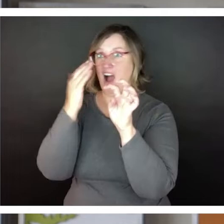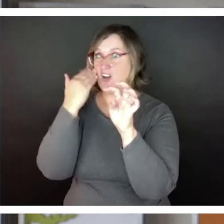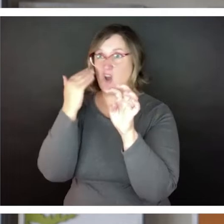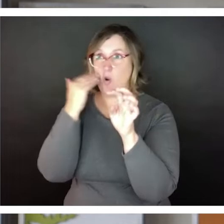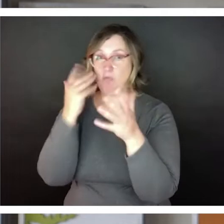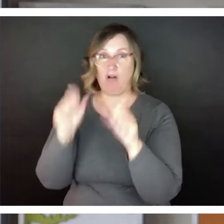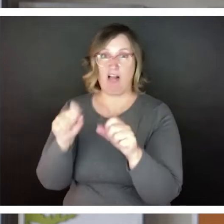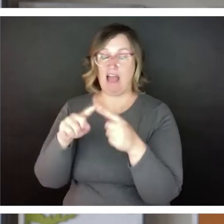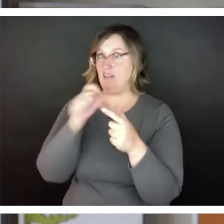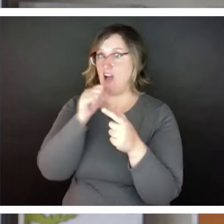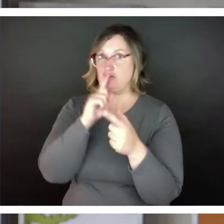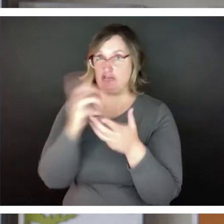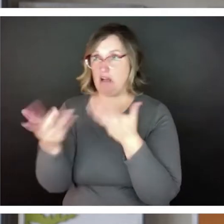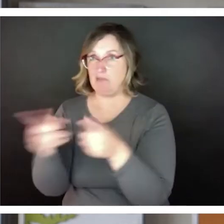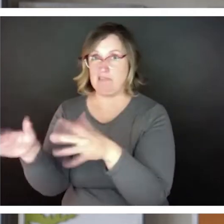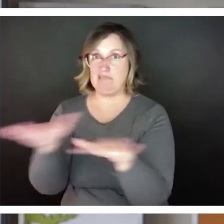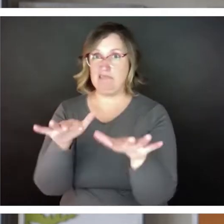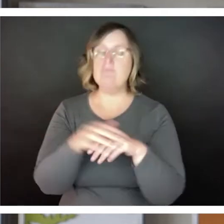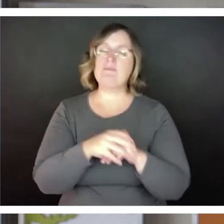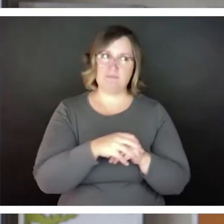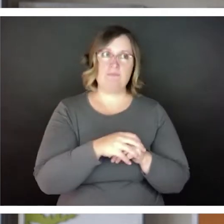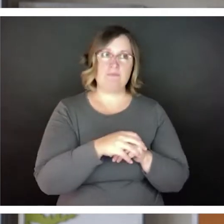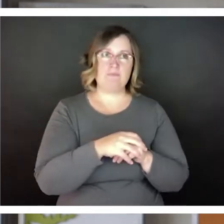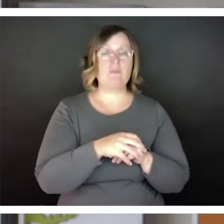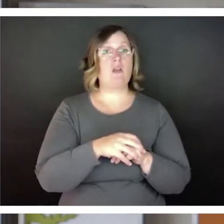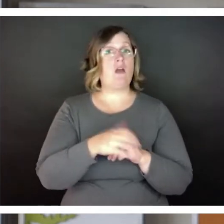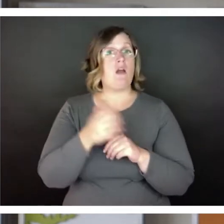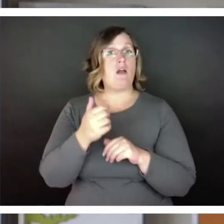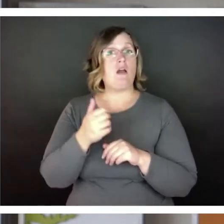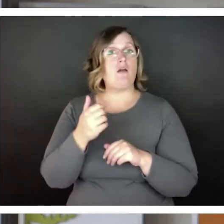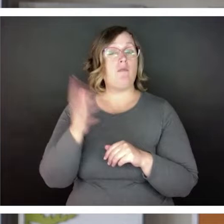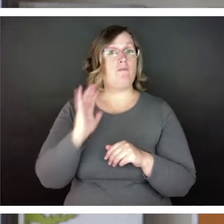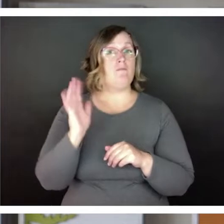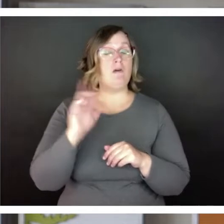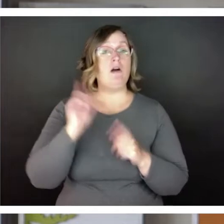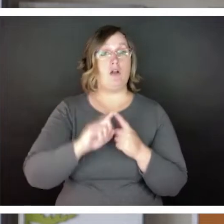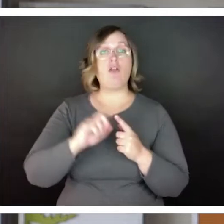Over a century ago, a generation found themselves caught up in the twin tragedies of world war